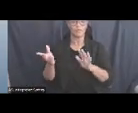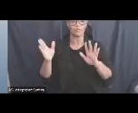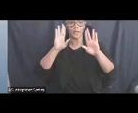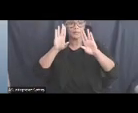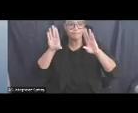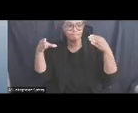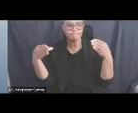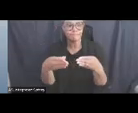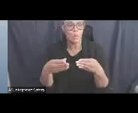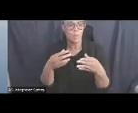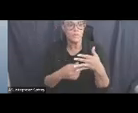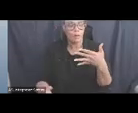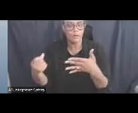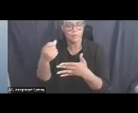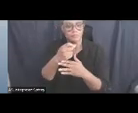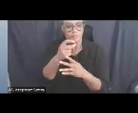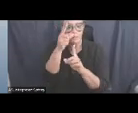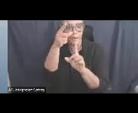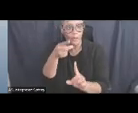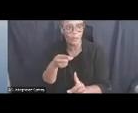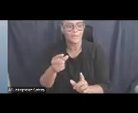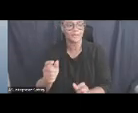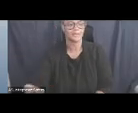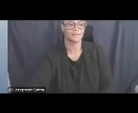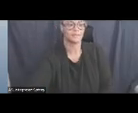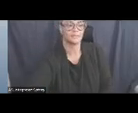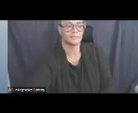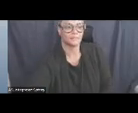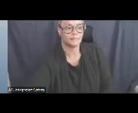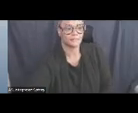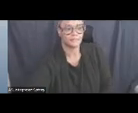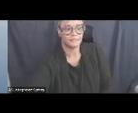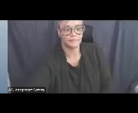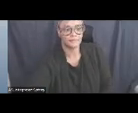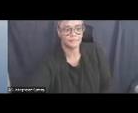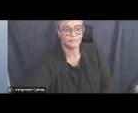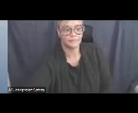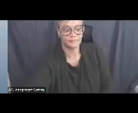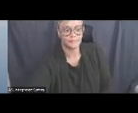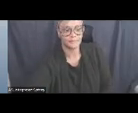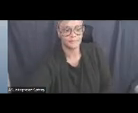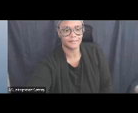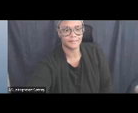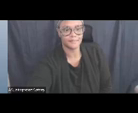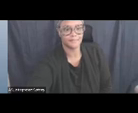This work to improve systems, practices, experiences, and outcomes for black students